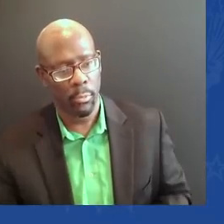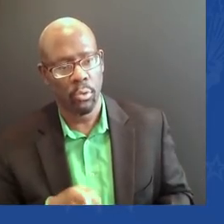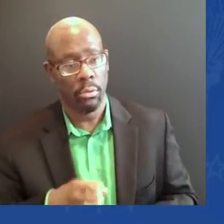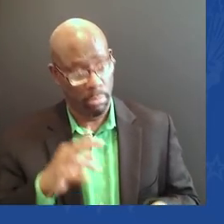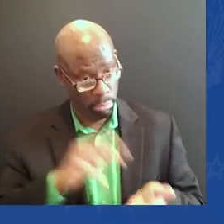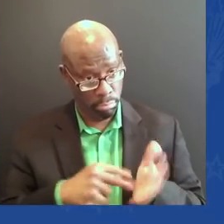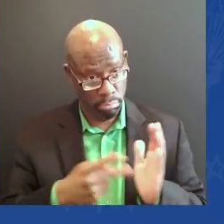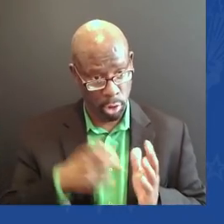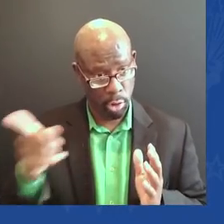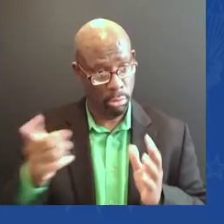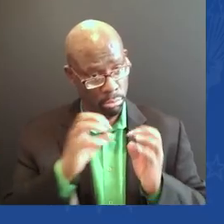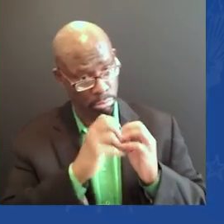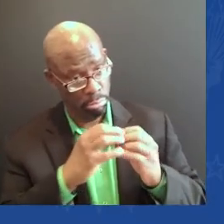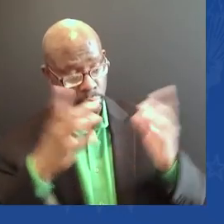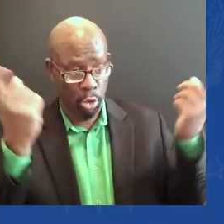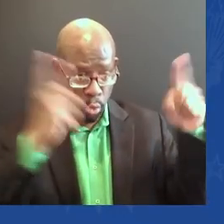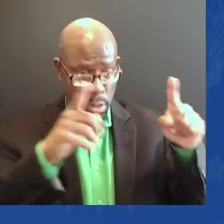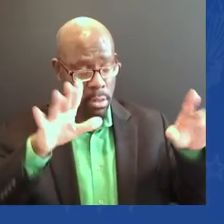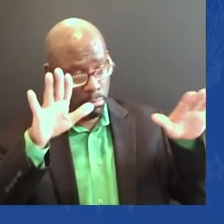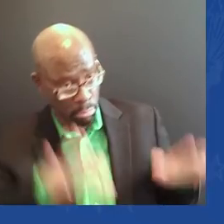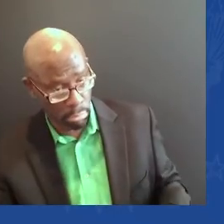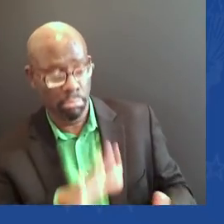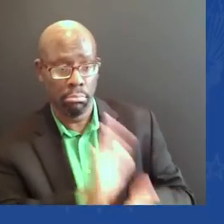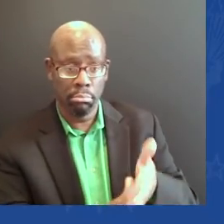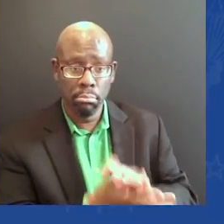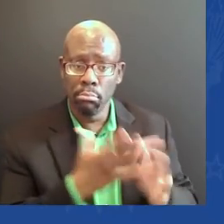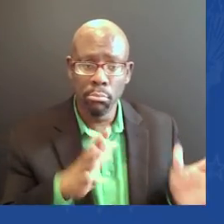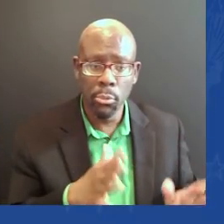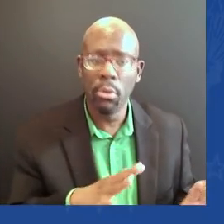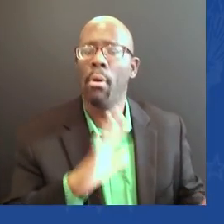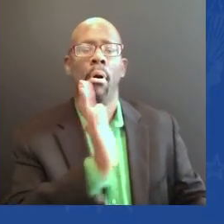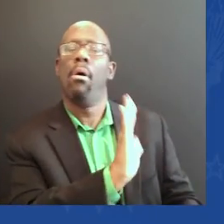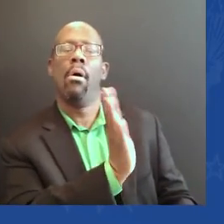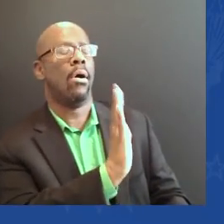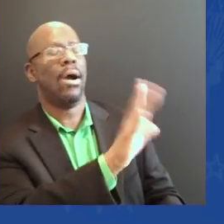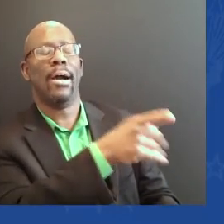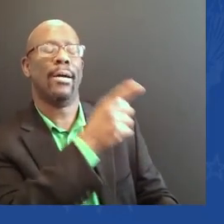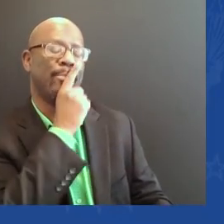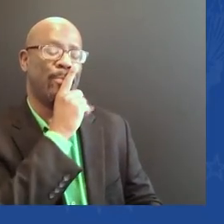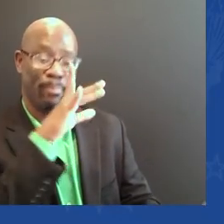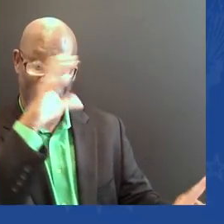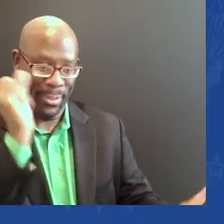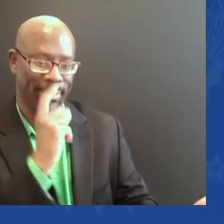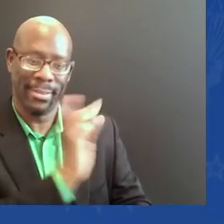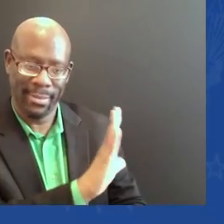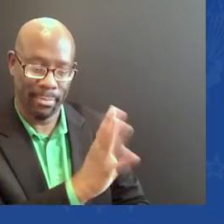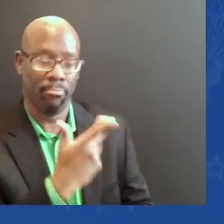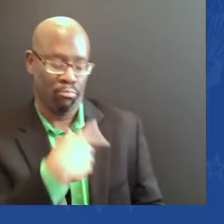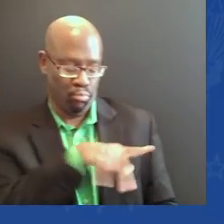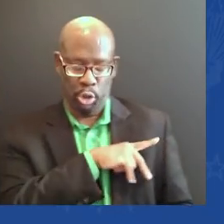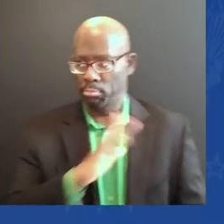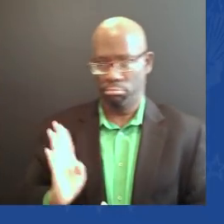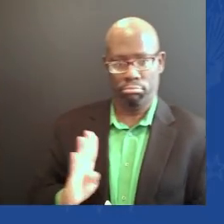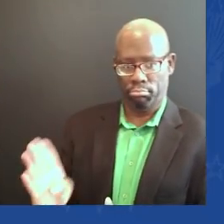a lot of this is just personal. Pope Francis has become a --